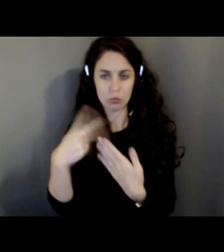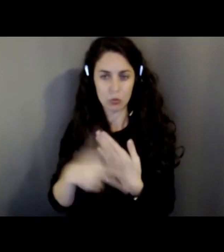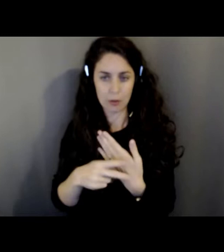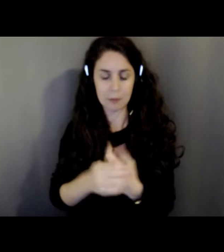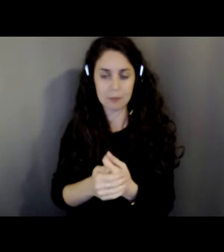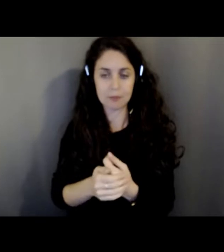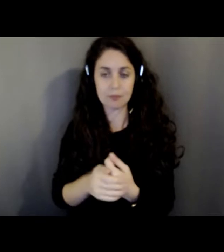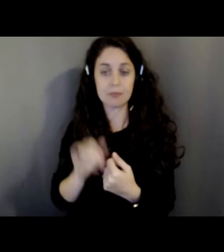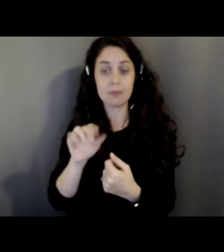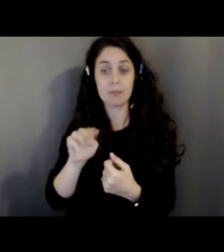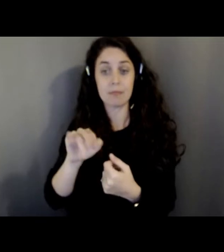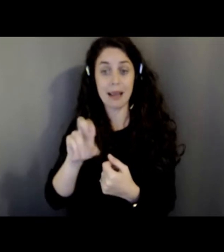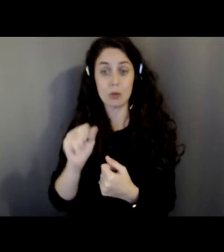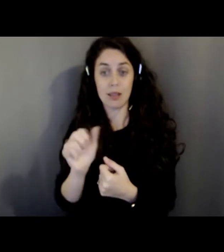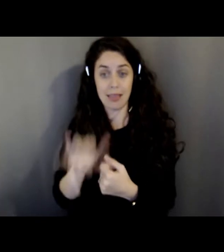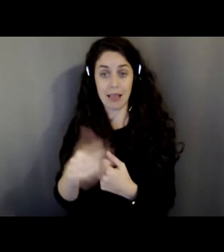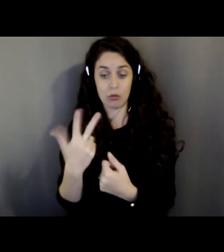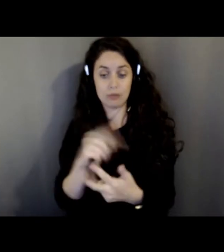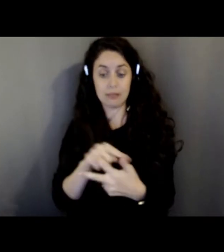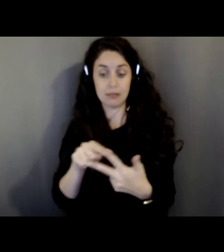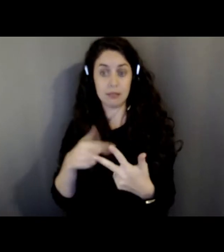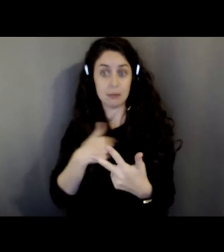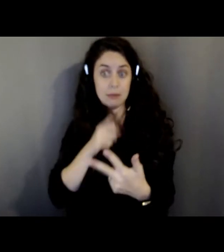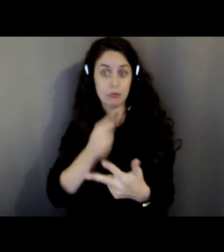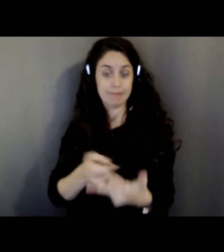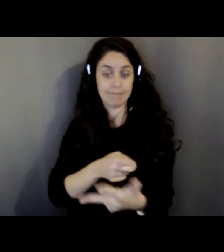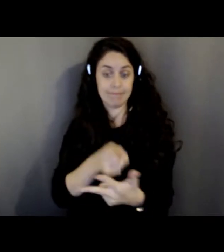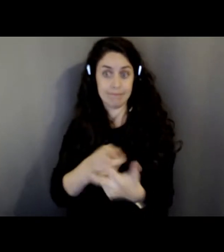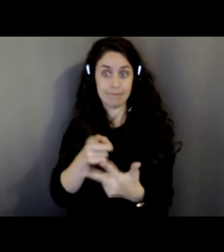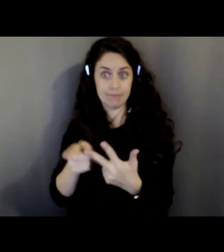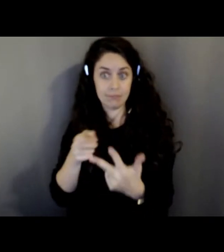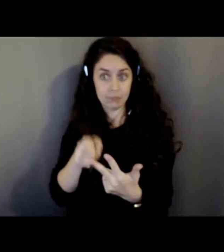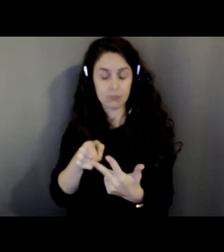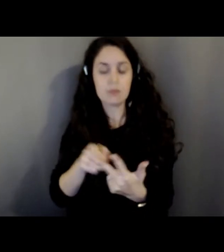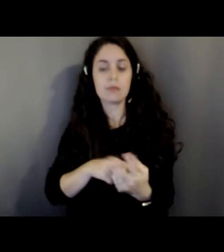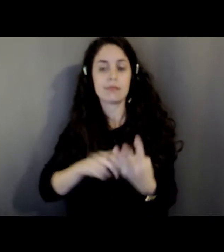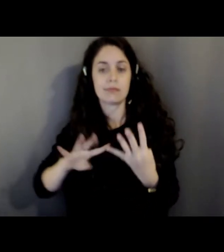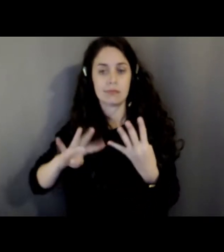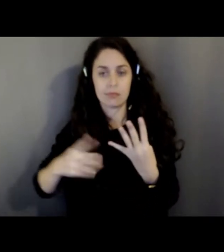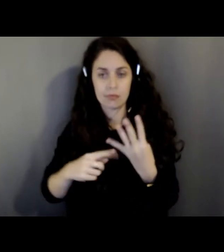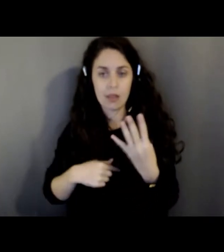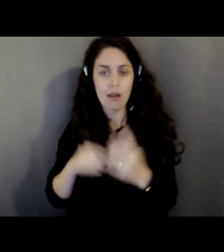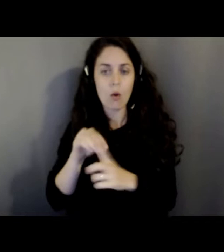main programs that I work with, we also provide orientation to any inbound exchange